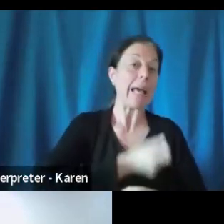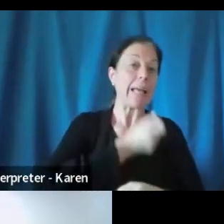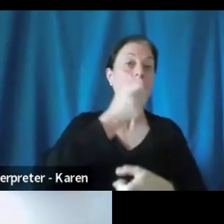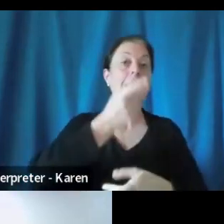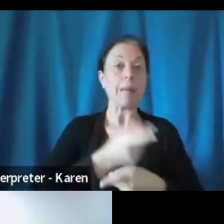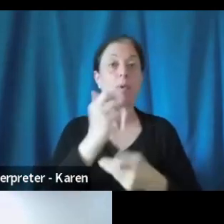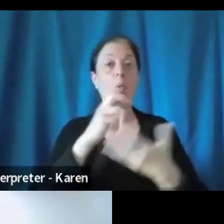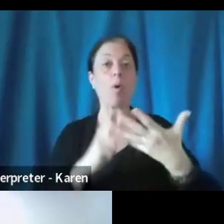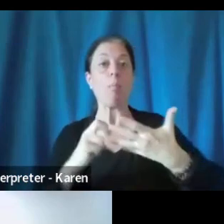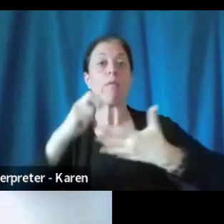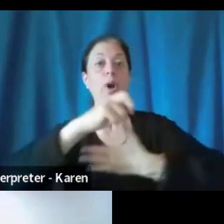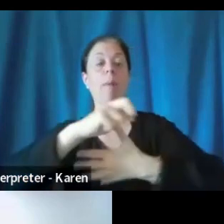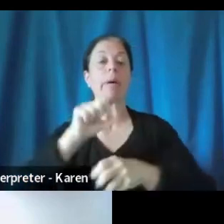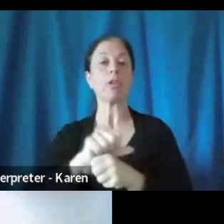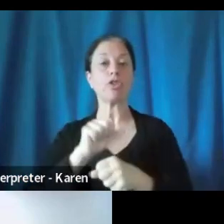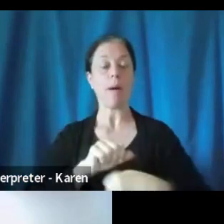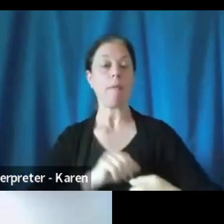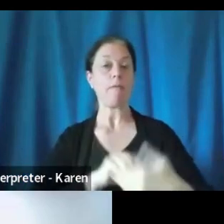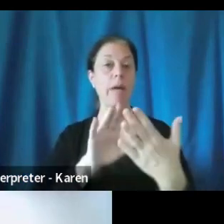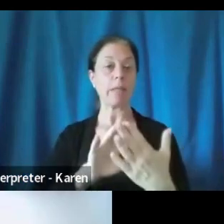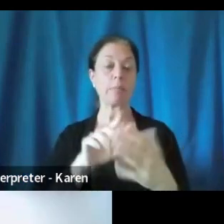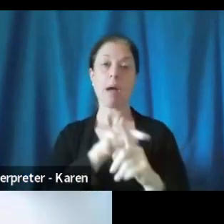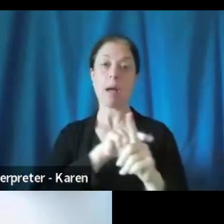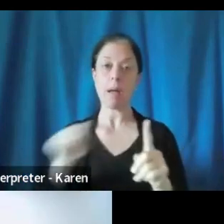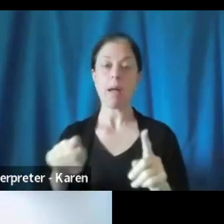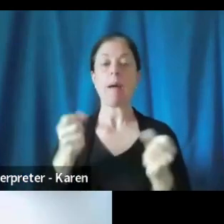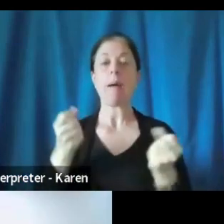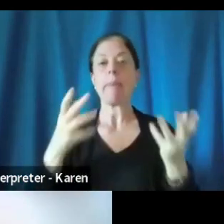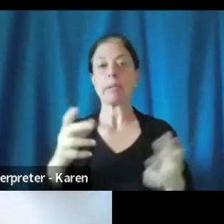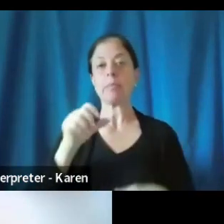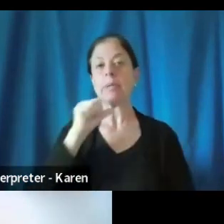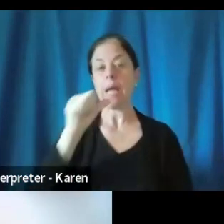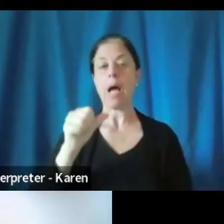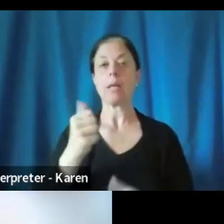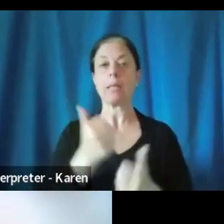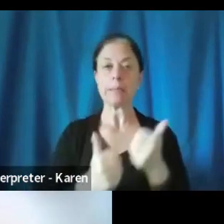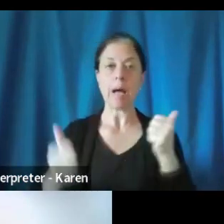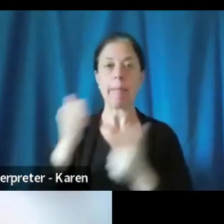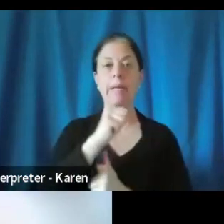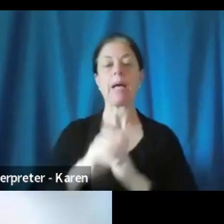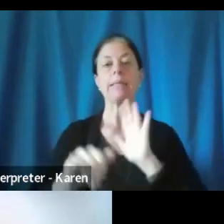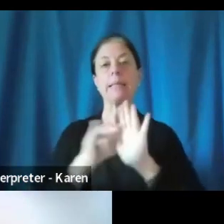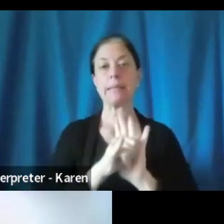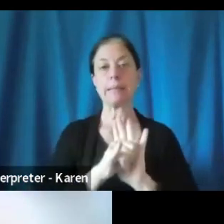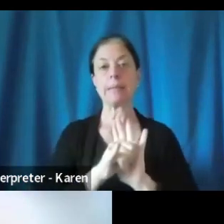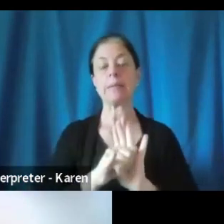Admittedly none of that addresses the additional in moving up in a job that's